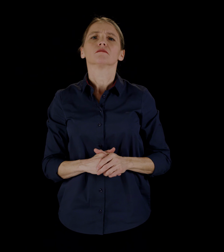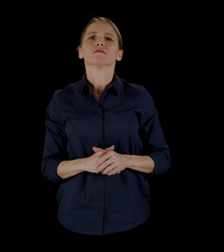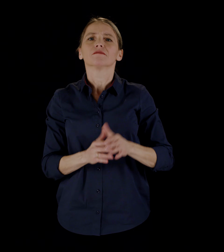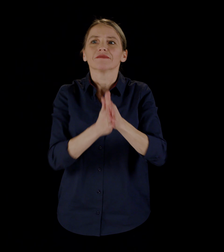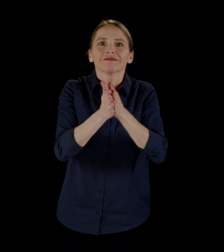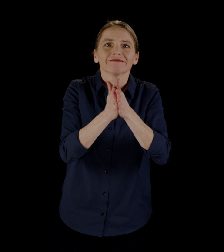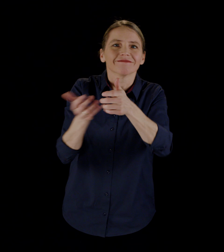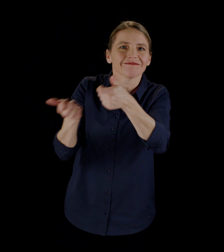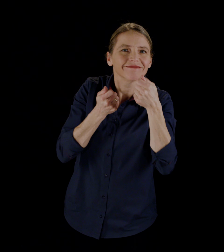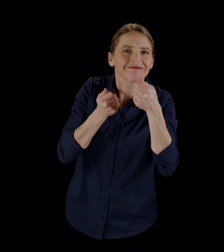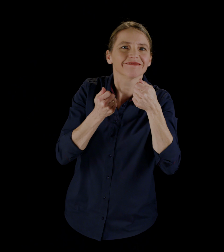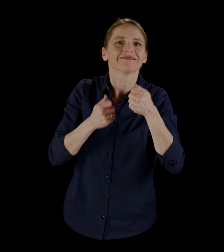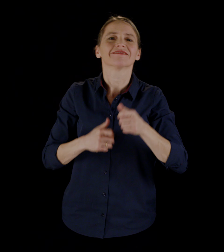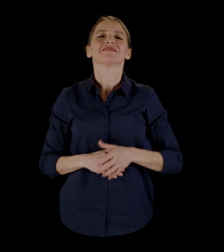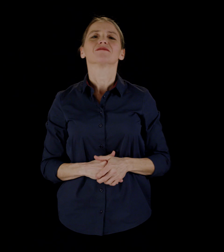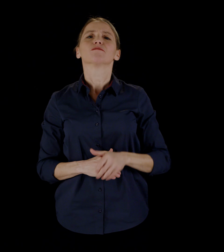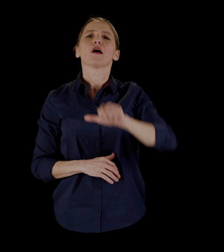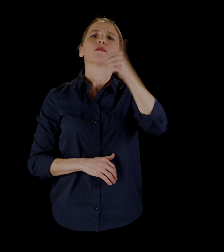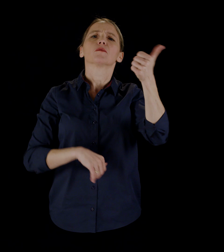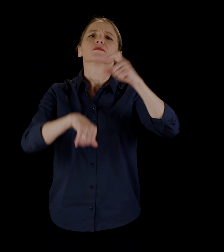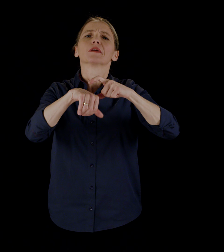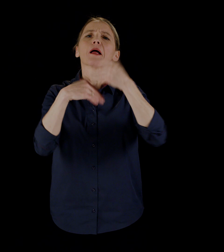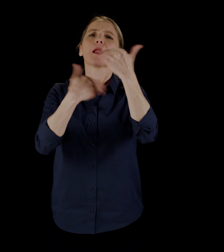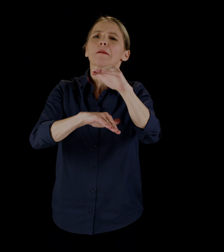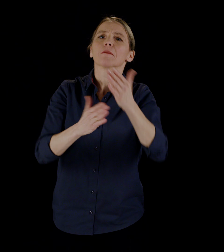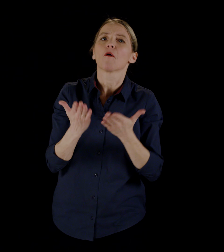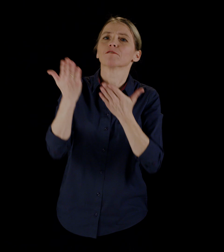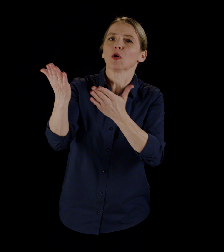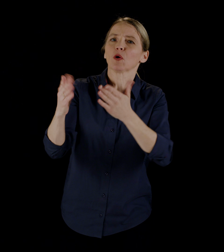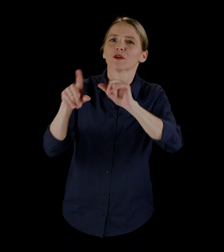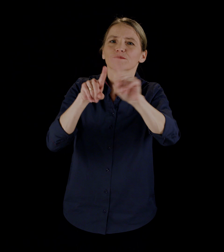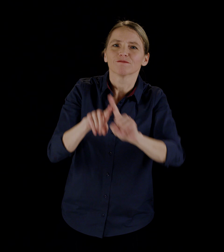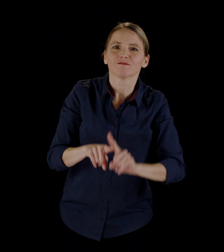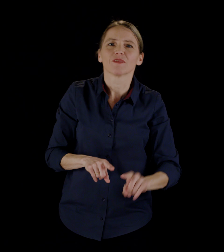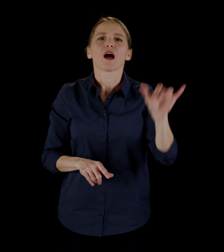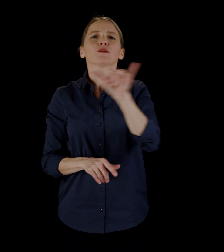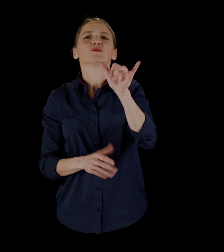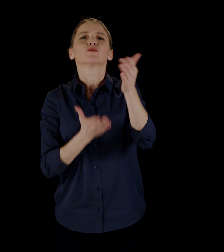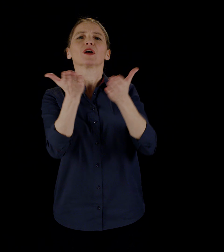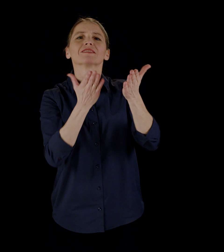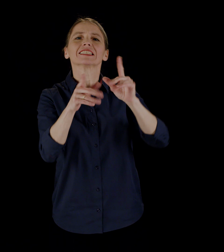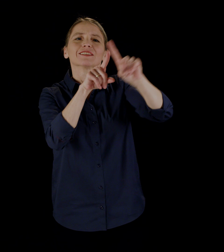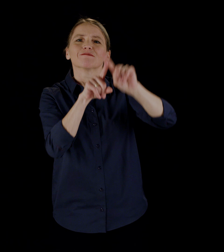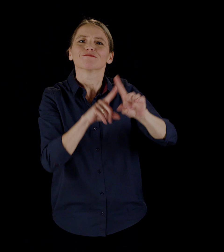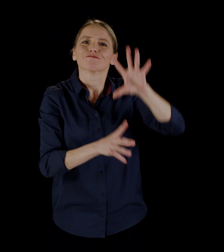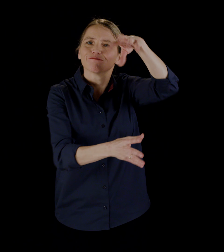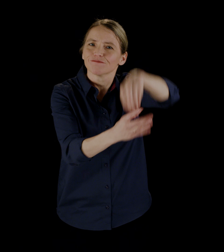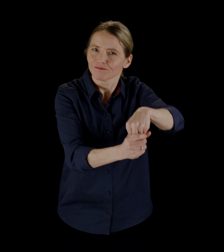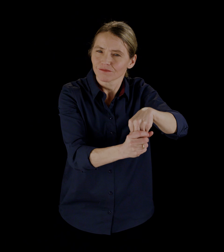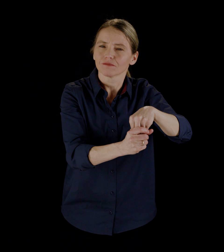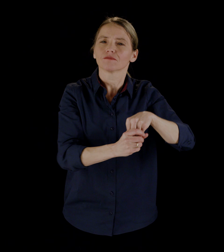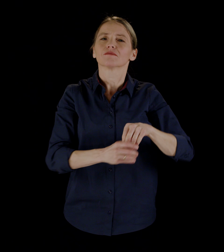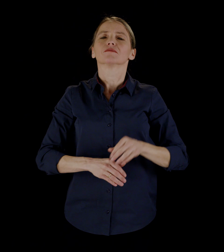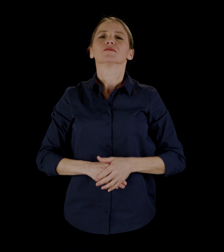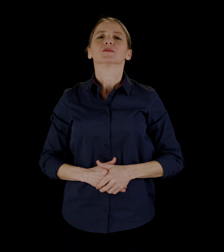Code ISPs may not charge their customers for services or devices that they have not expressly purchased.